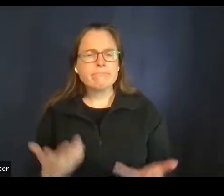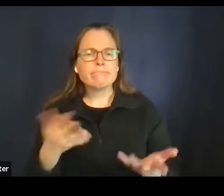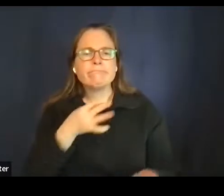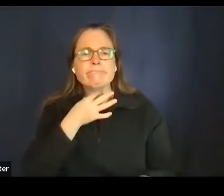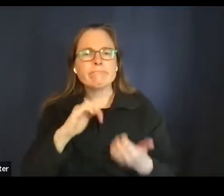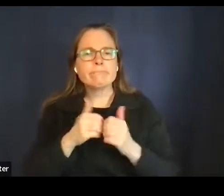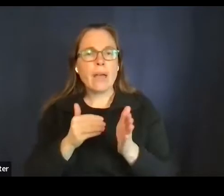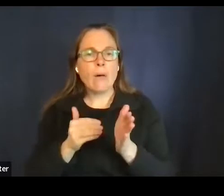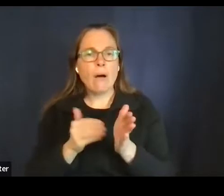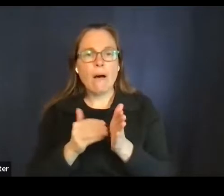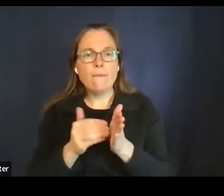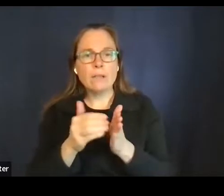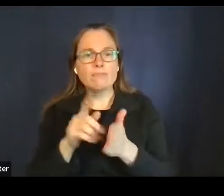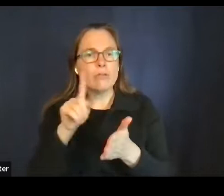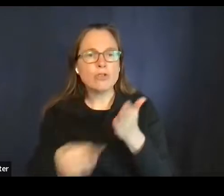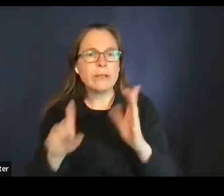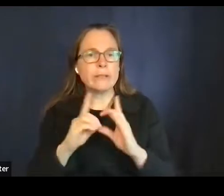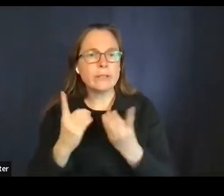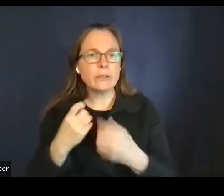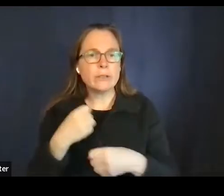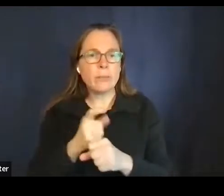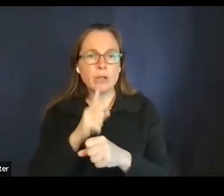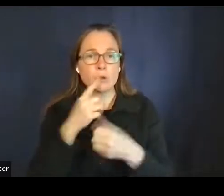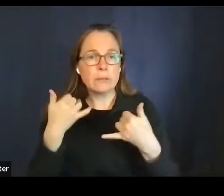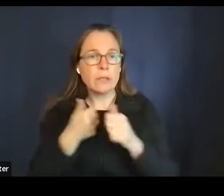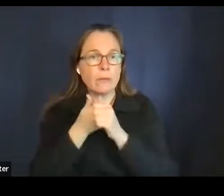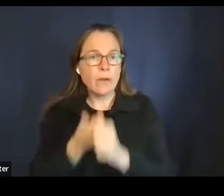the districts to see that they're still in line with what needs to be in place?